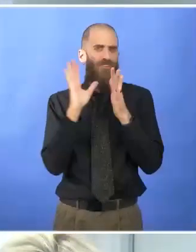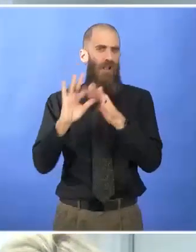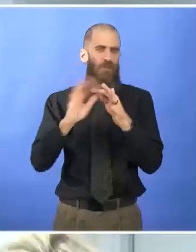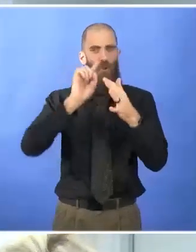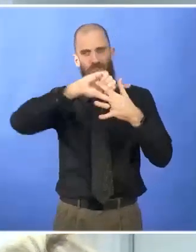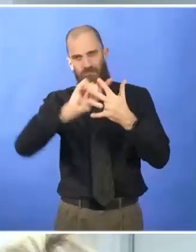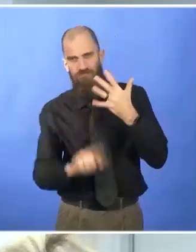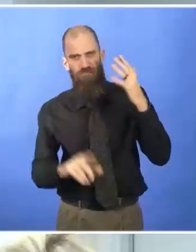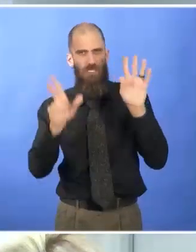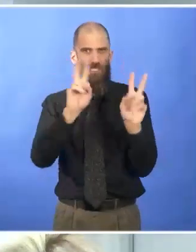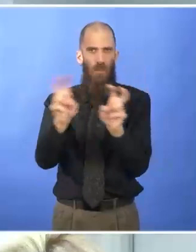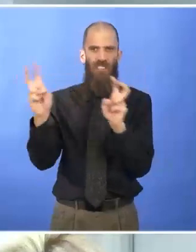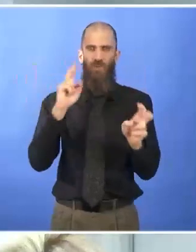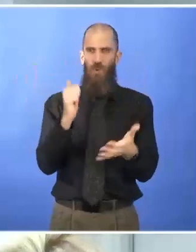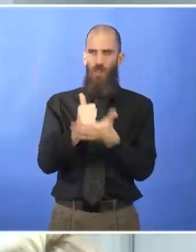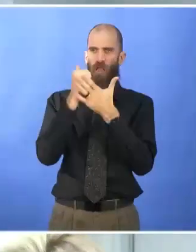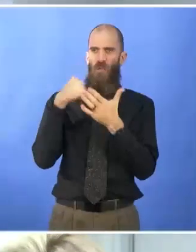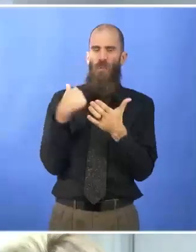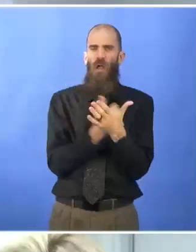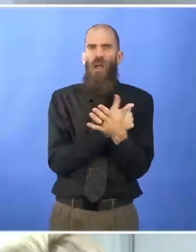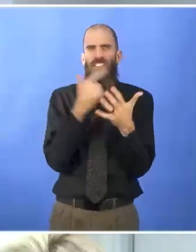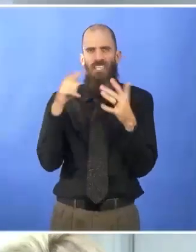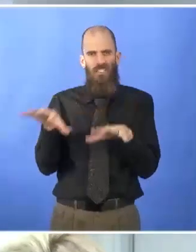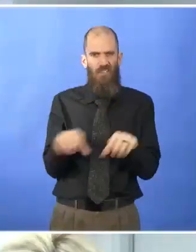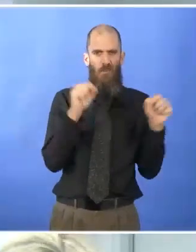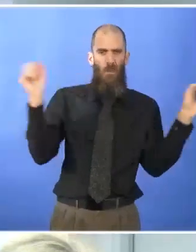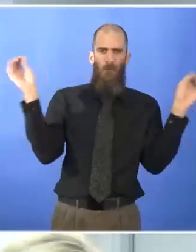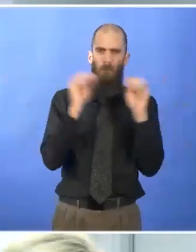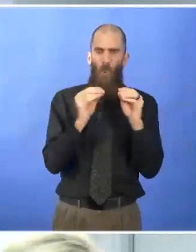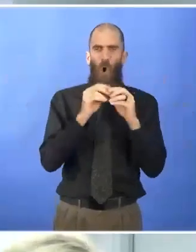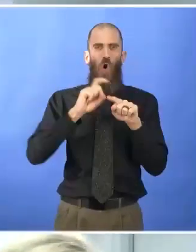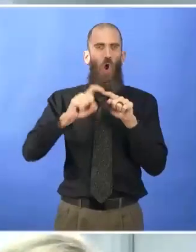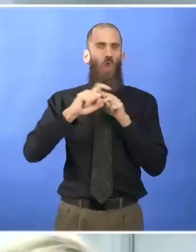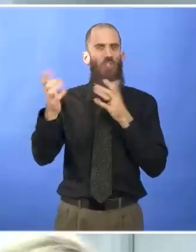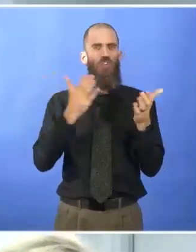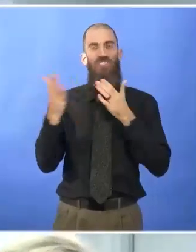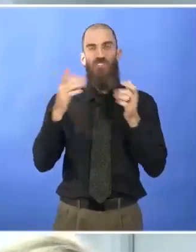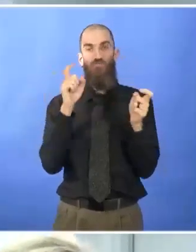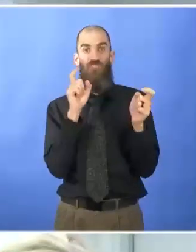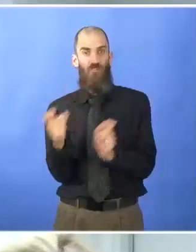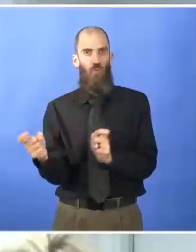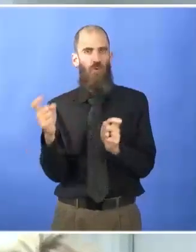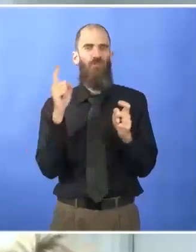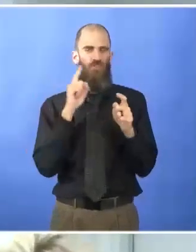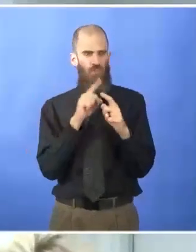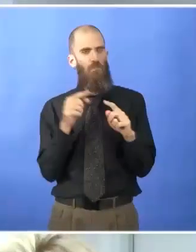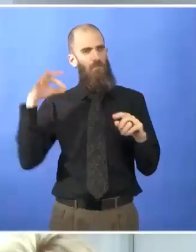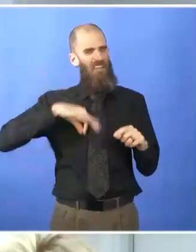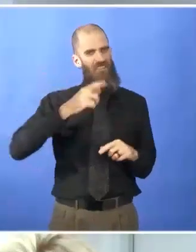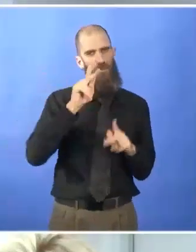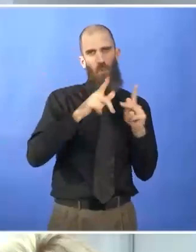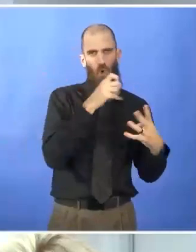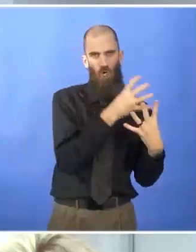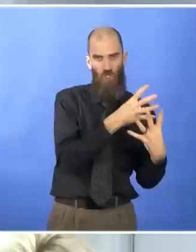CALLING FOR FURTHER REFORMS TO BENEFIT INCARCERATED PEOPLE.